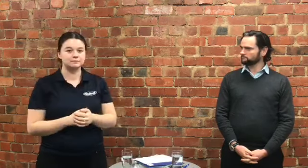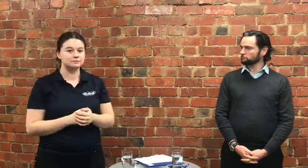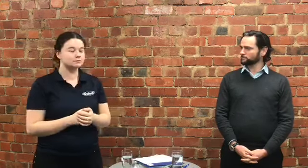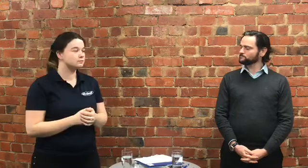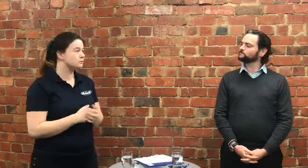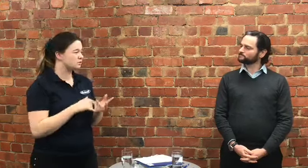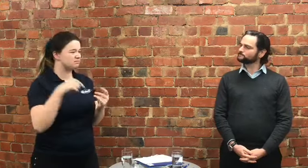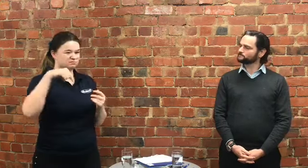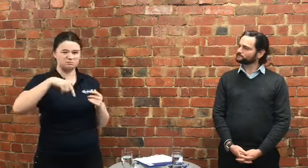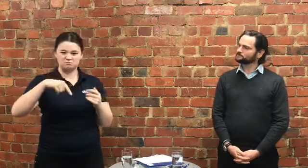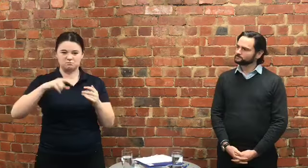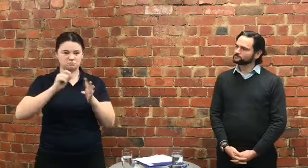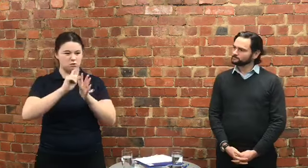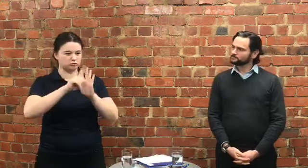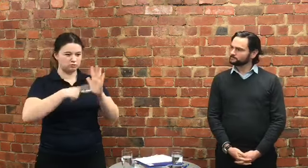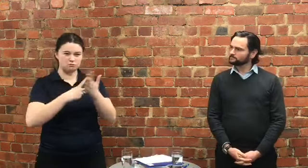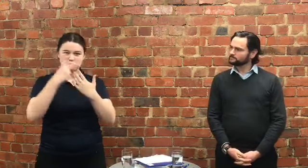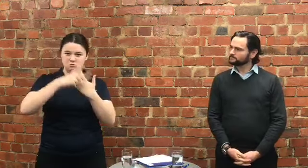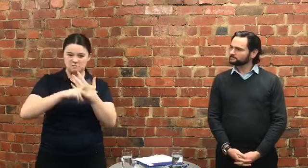and the focus of this evening is the NDIS.